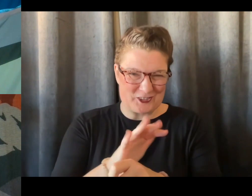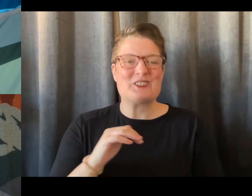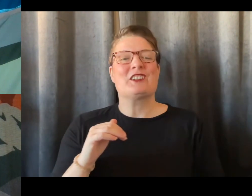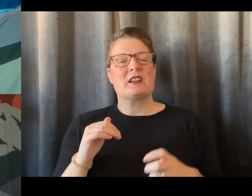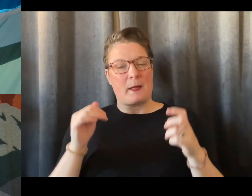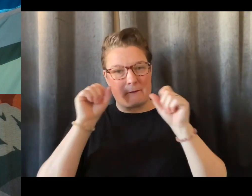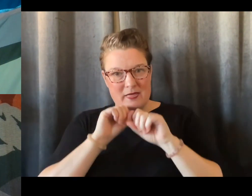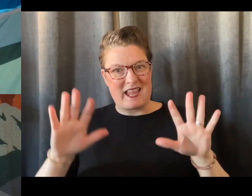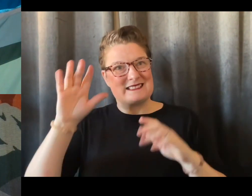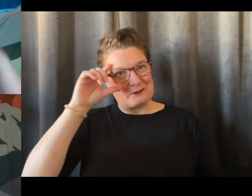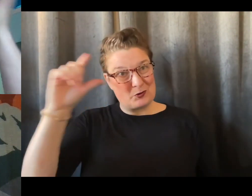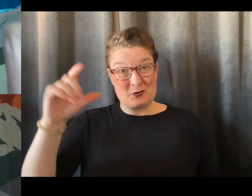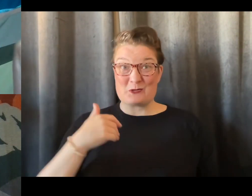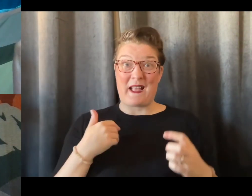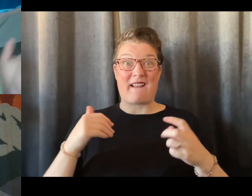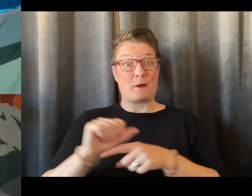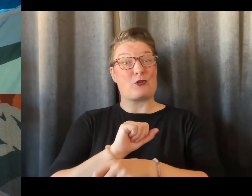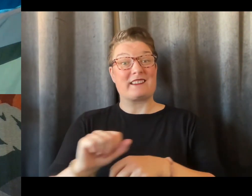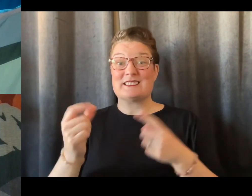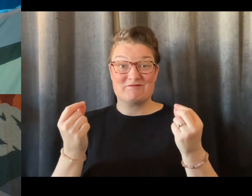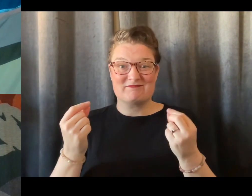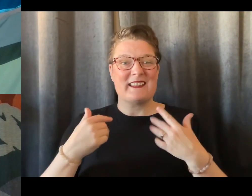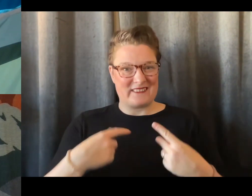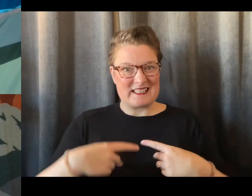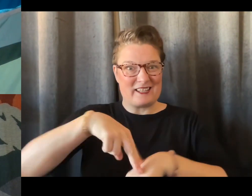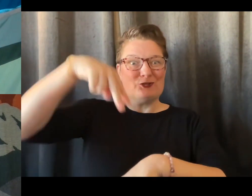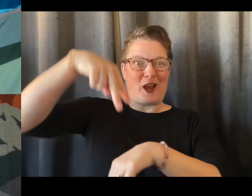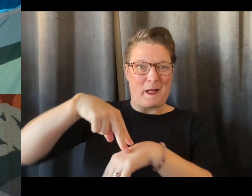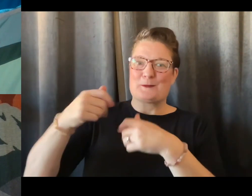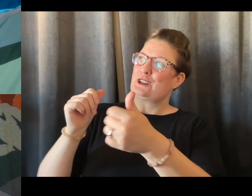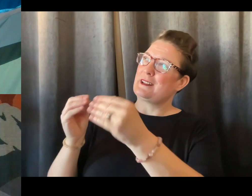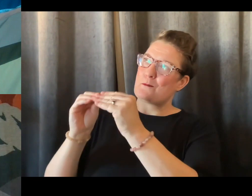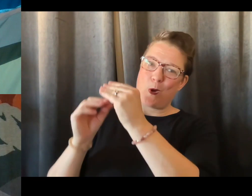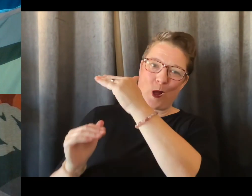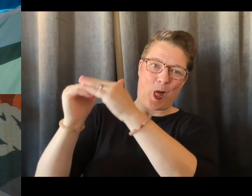physically jump towards the moon, however, whatever is accessible to you.